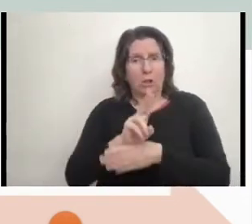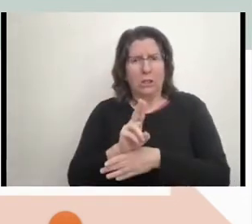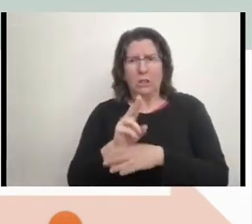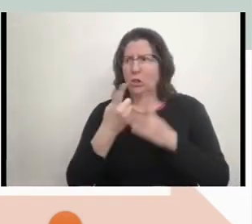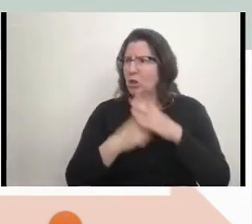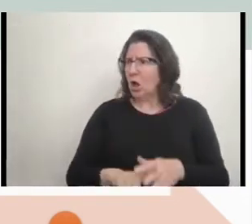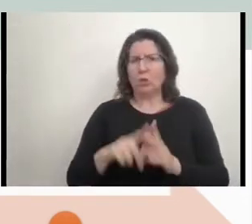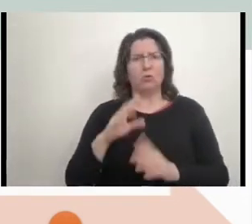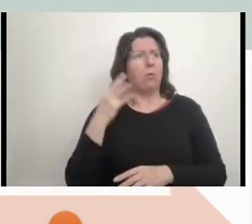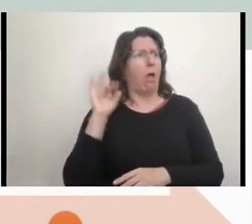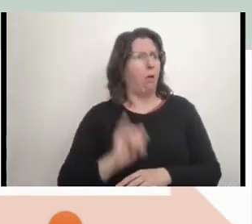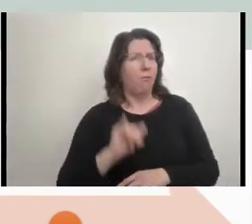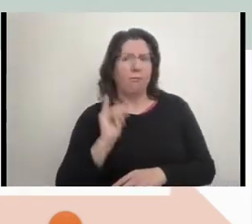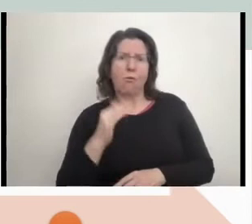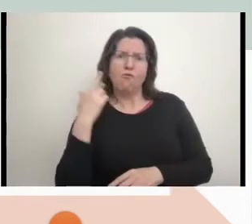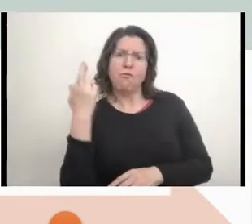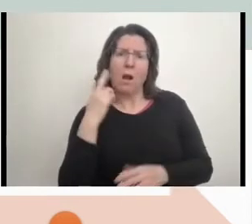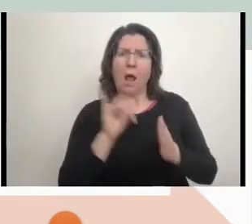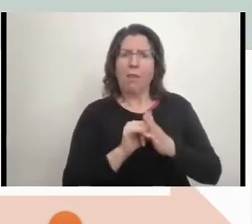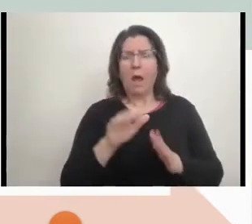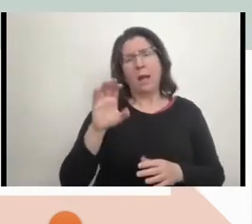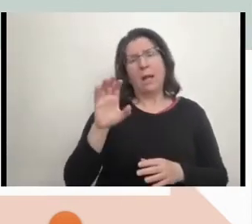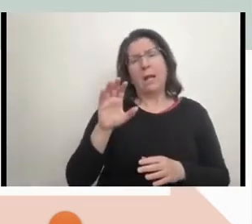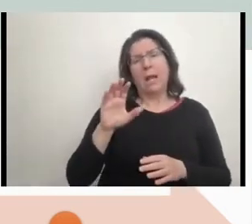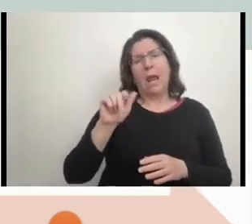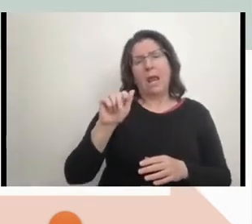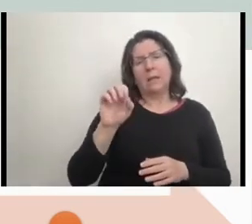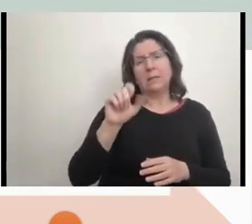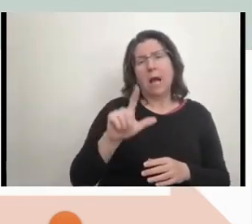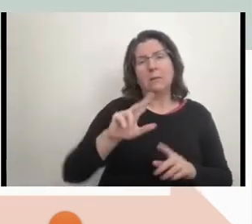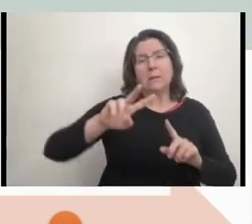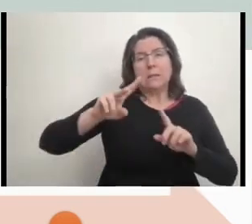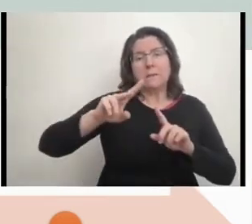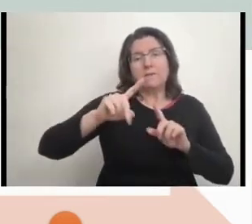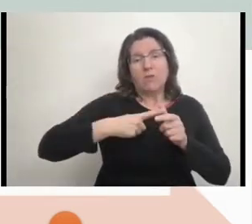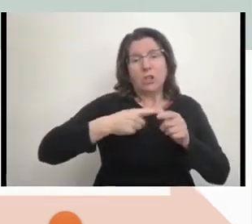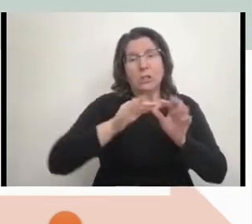Decades ago, at Gallaudet University, it was noticed that ASL was often the first language and